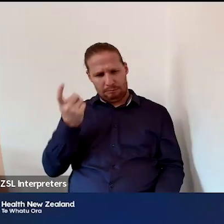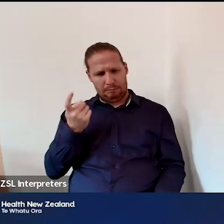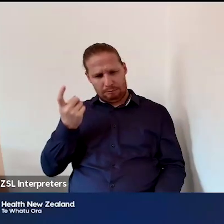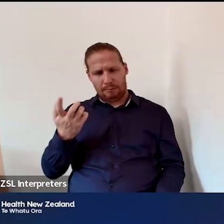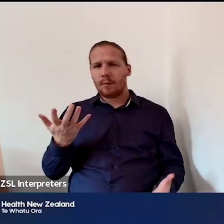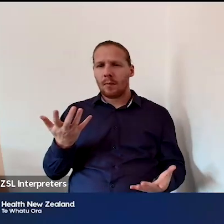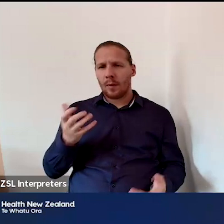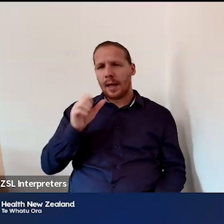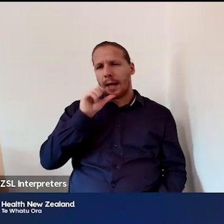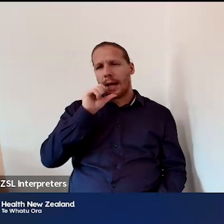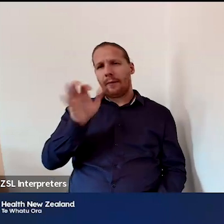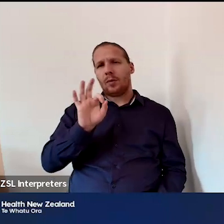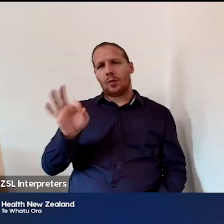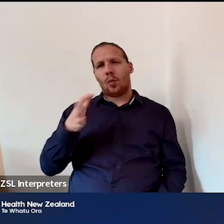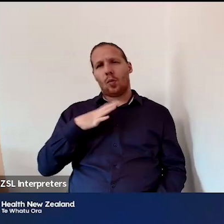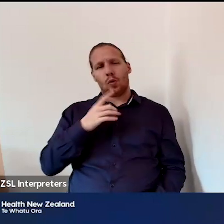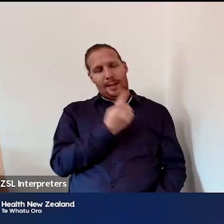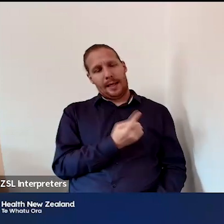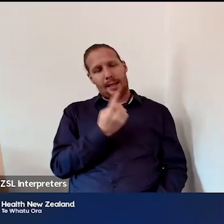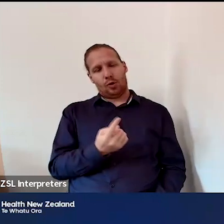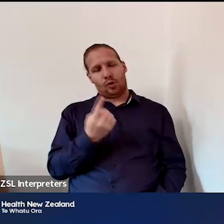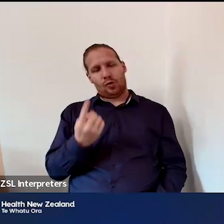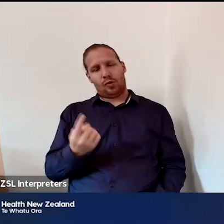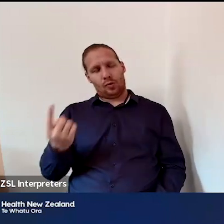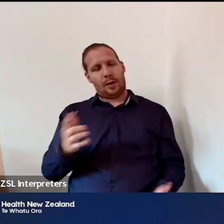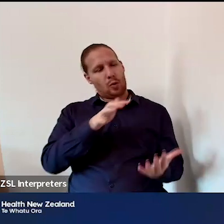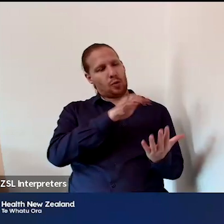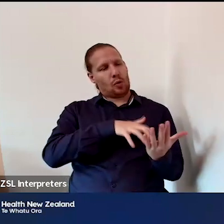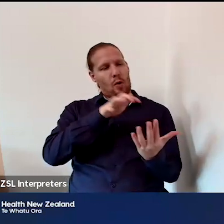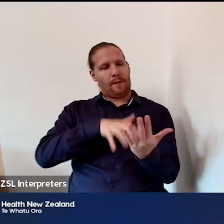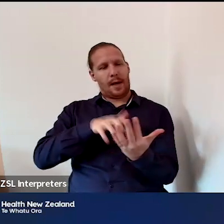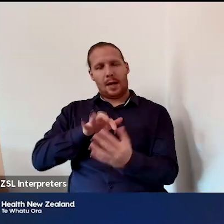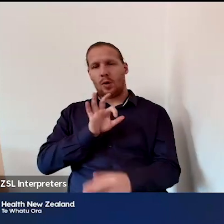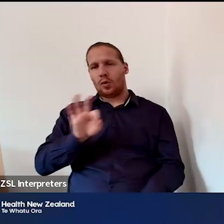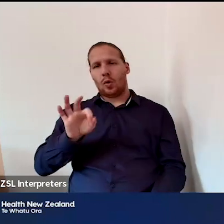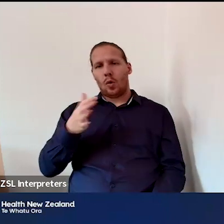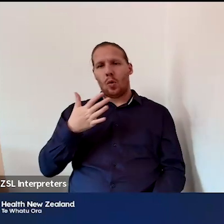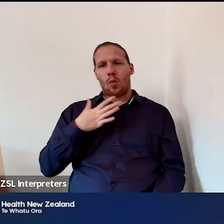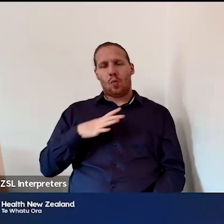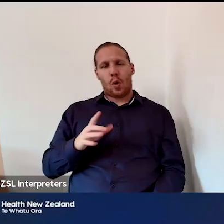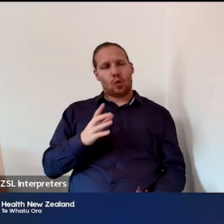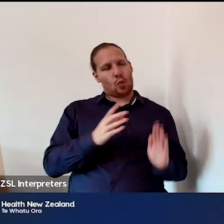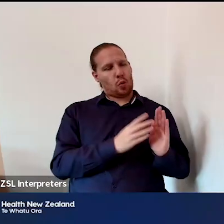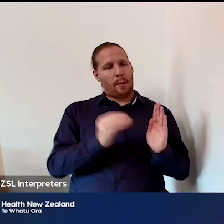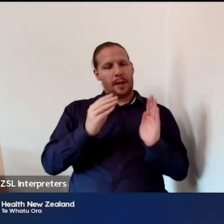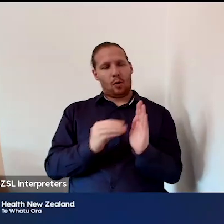have each survey doing because we're such a small country, we don't really want to have surveys replicating each other. I guess in a bigger country